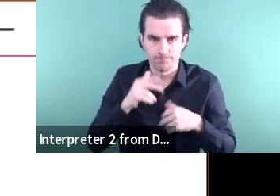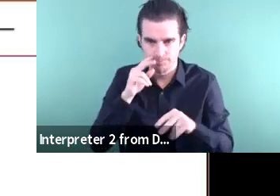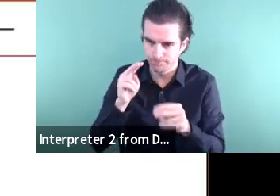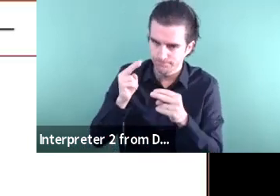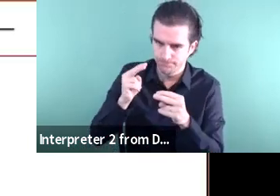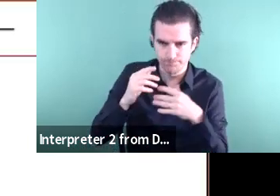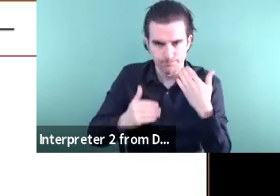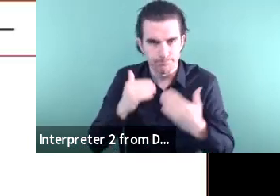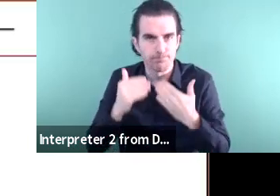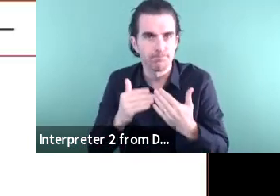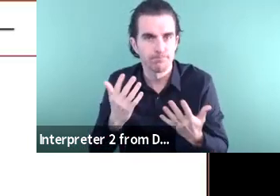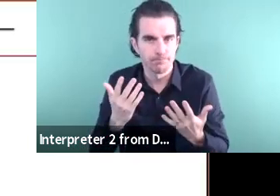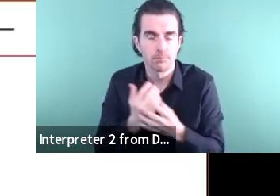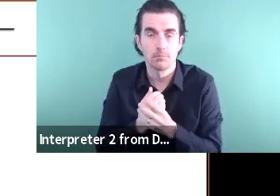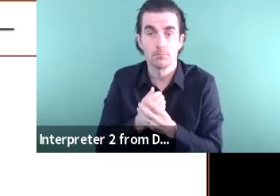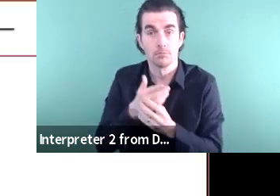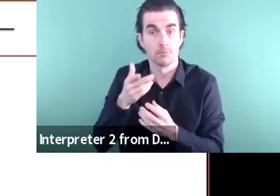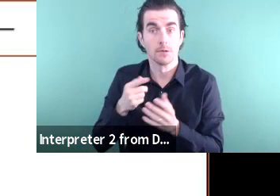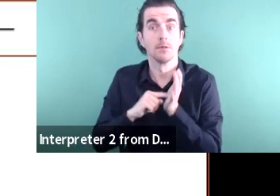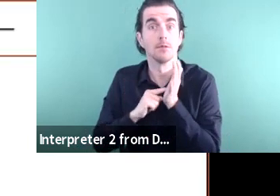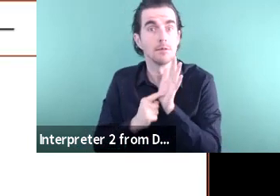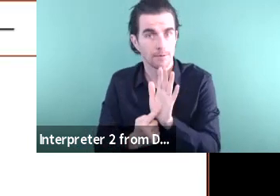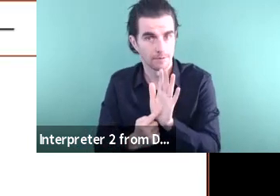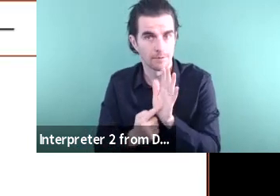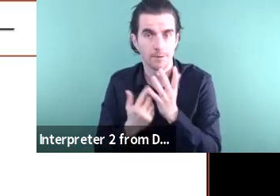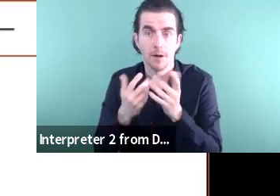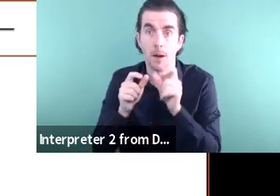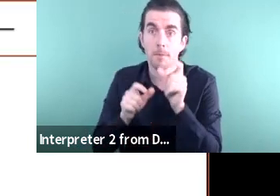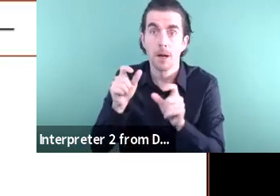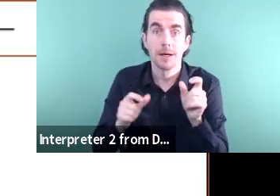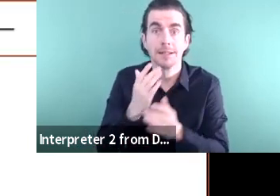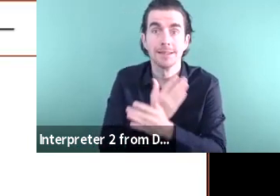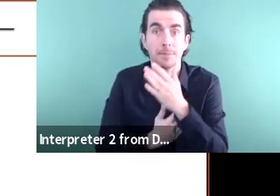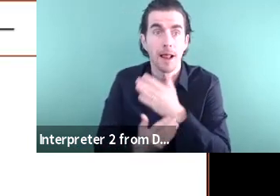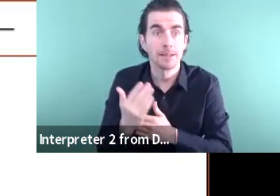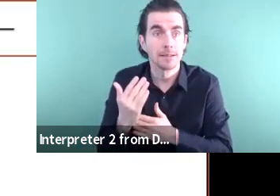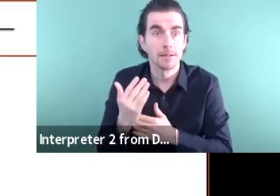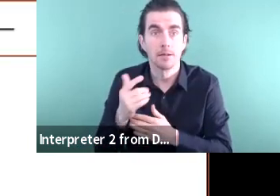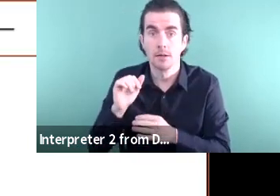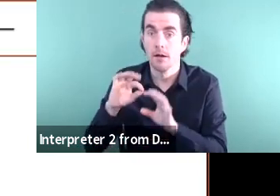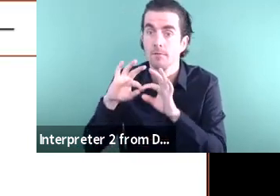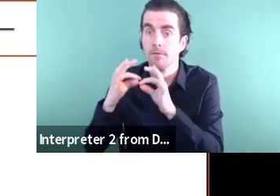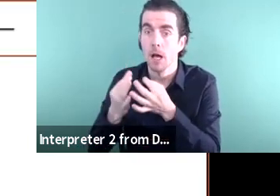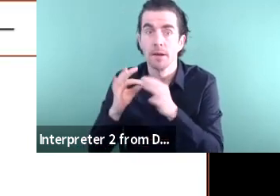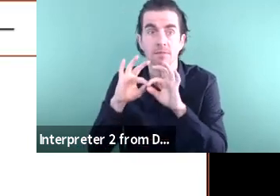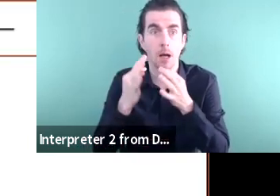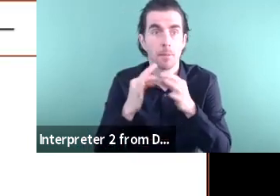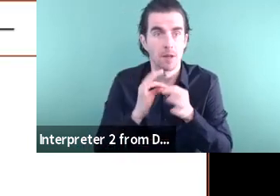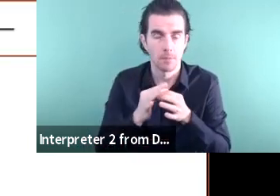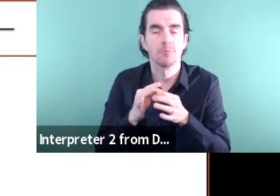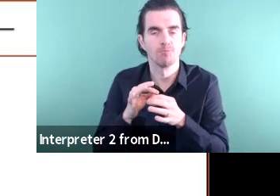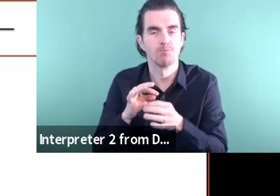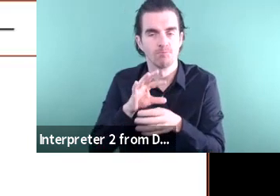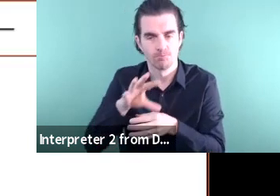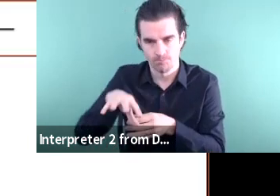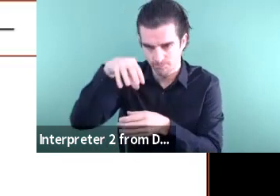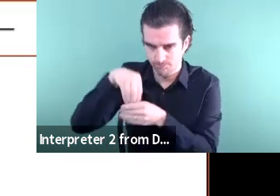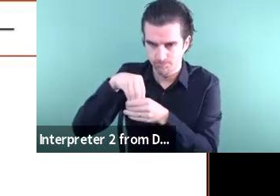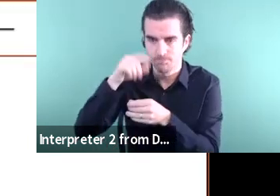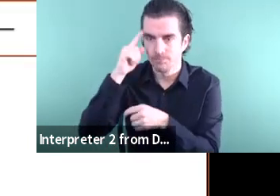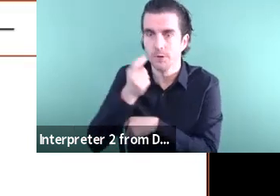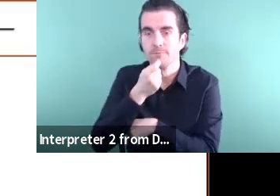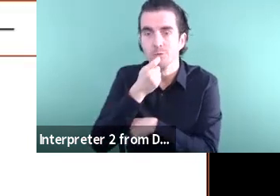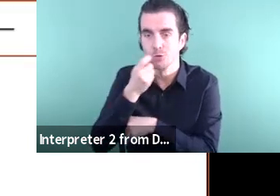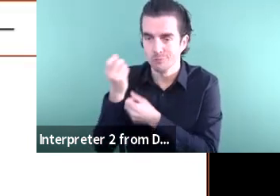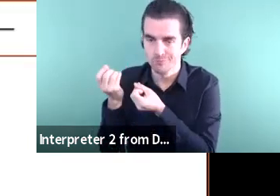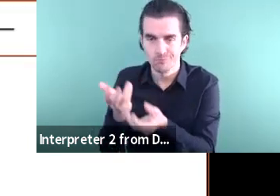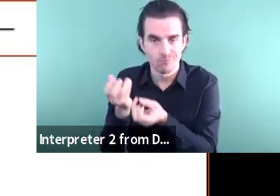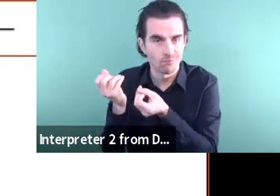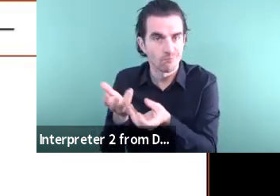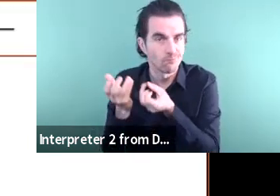Somehow, I'm not able to turn, okay. Yeah, the second example we'll look at Moldova,